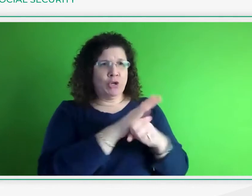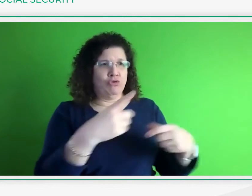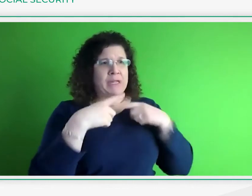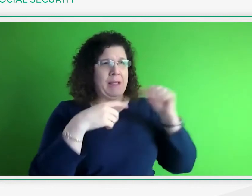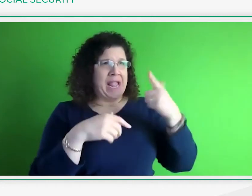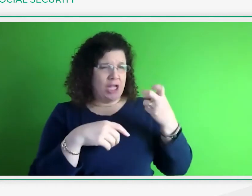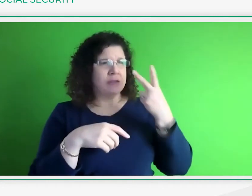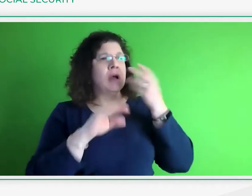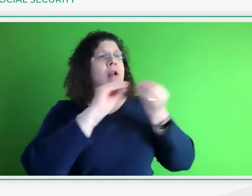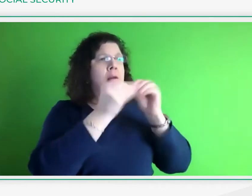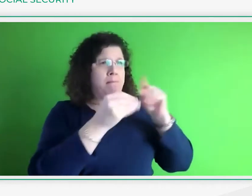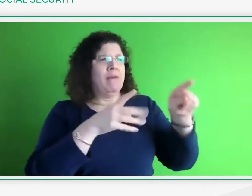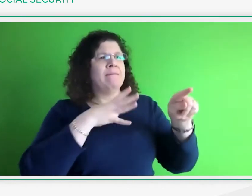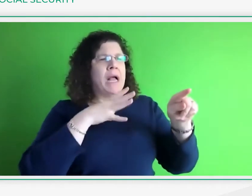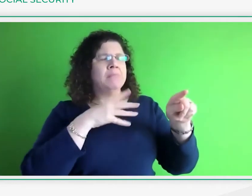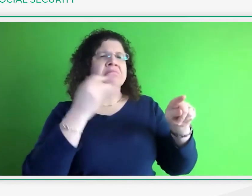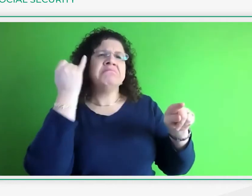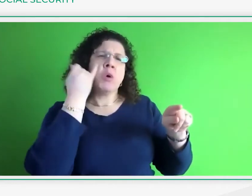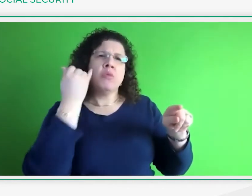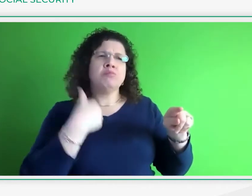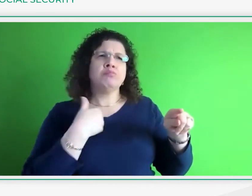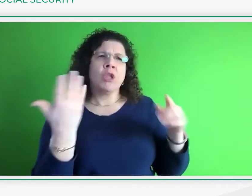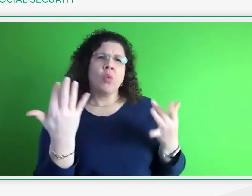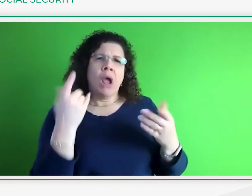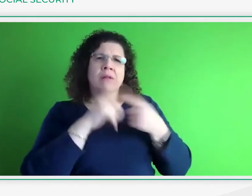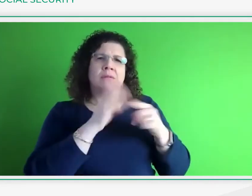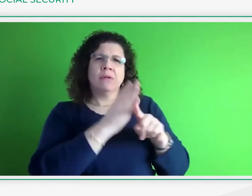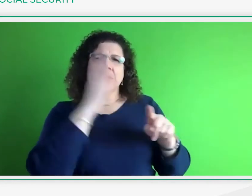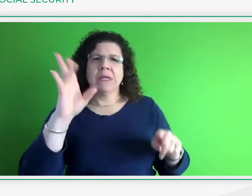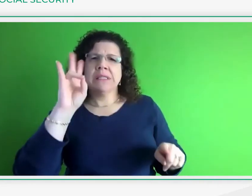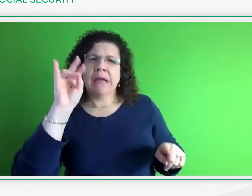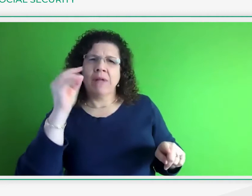And then, if you see the number for full retirement age, what that income would look like.